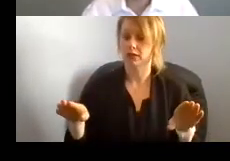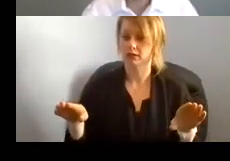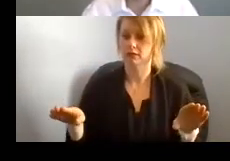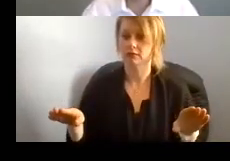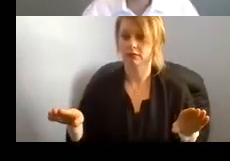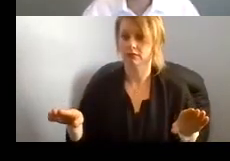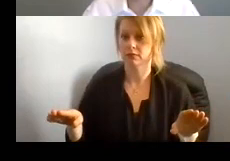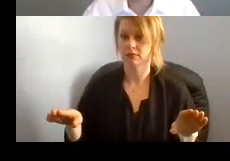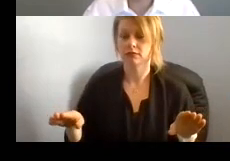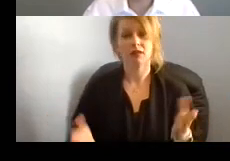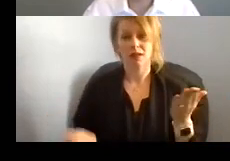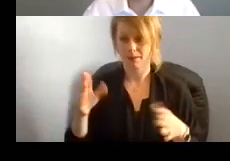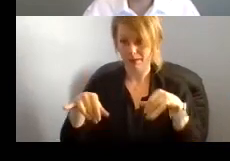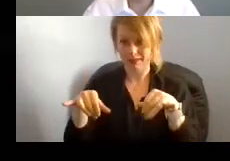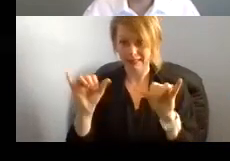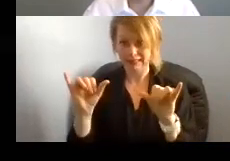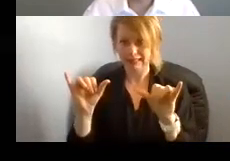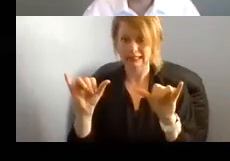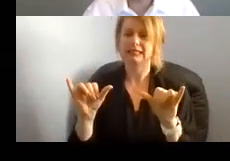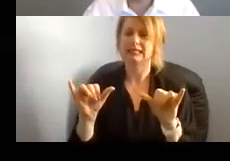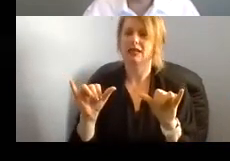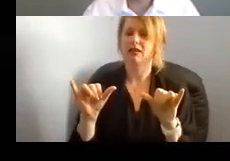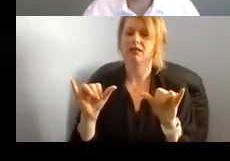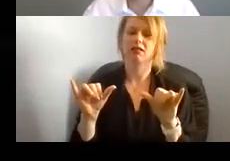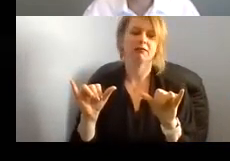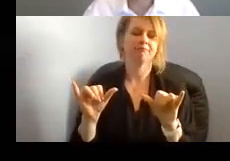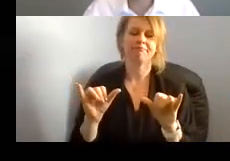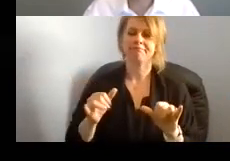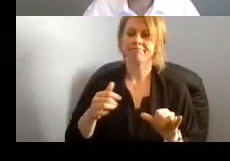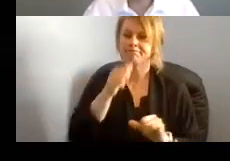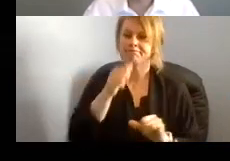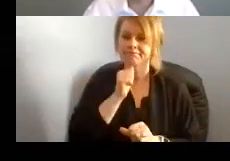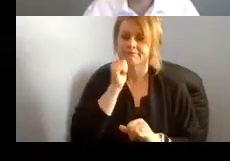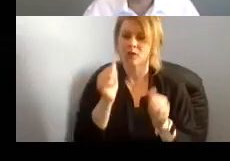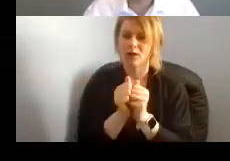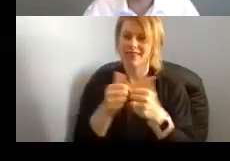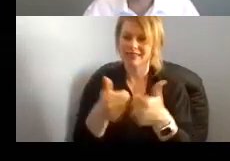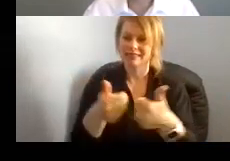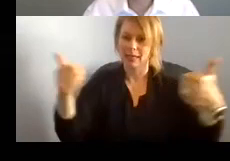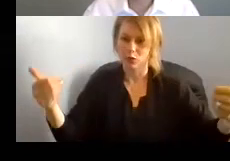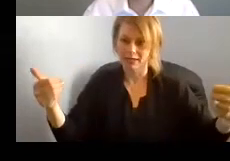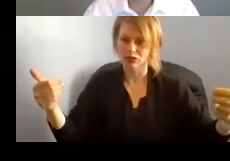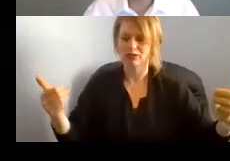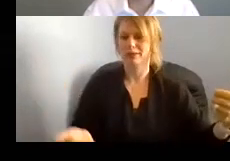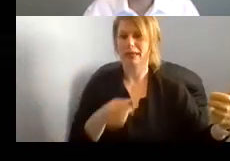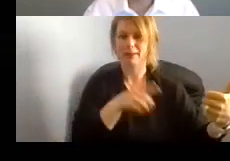they may still have to cope with separation from loved ones due to hospitalization, quarantine, travel restrictions, or just the inability